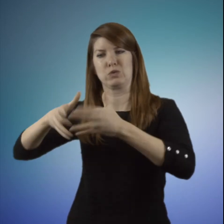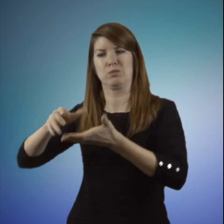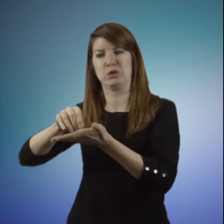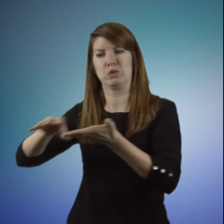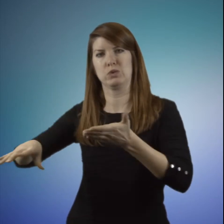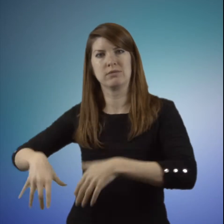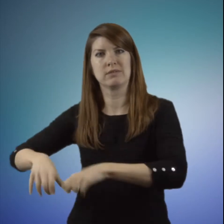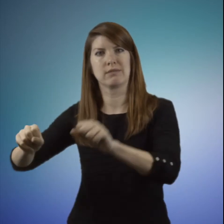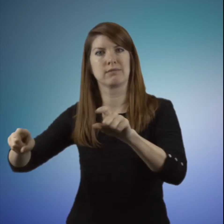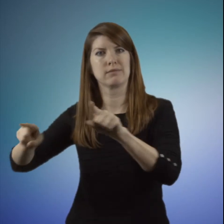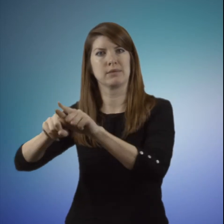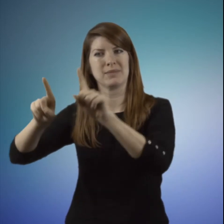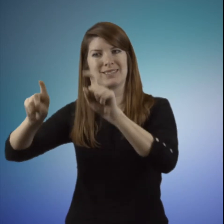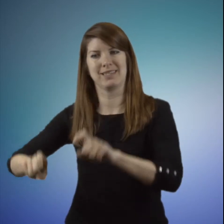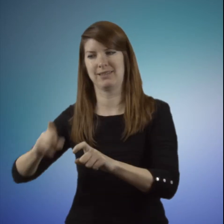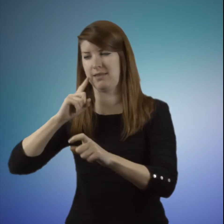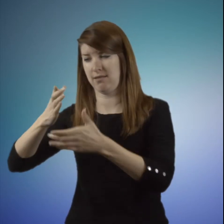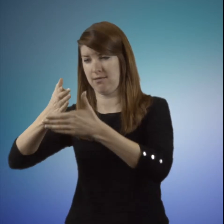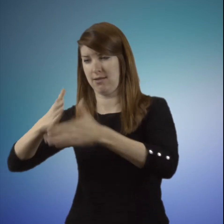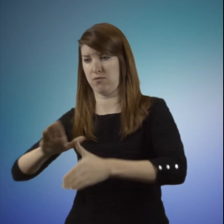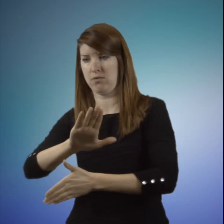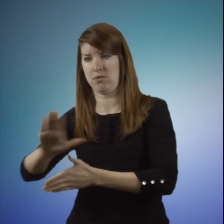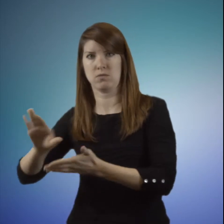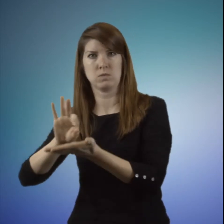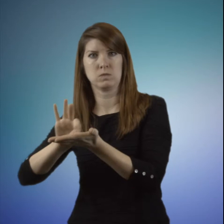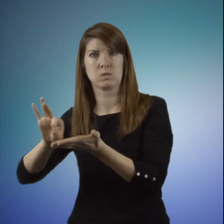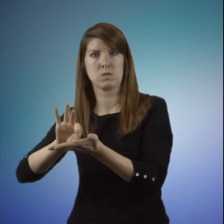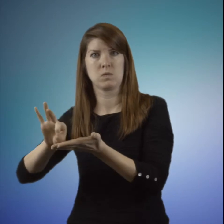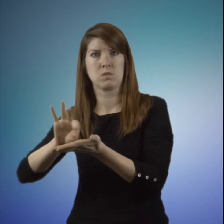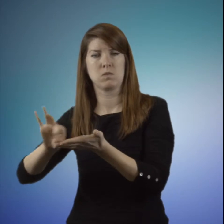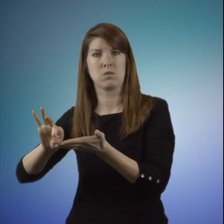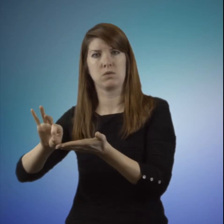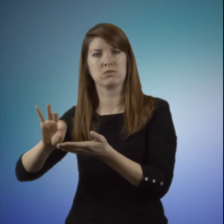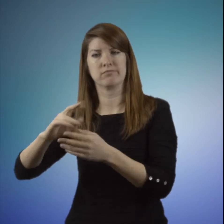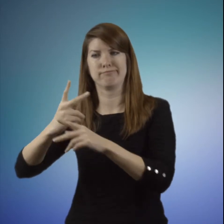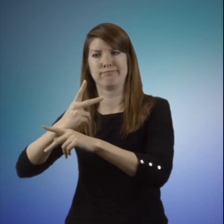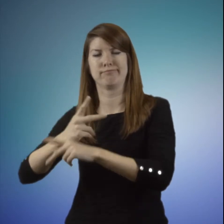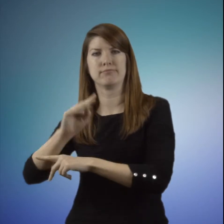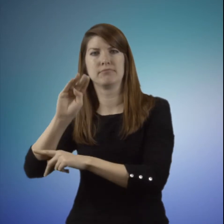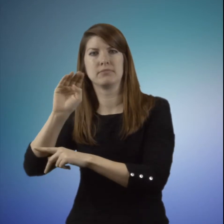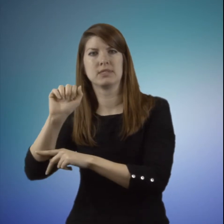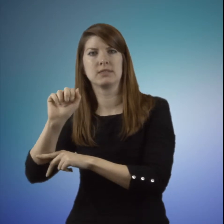And we average out the scores to come up with a mean. So, it's the average of the scores.